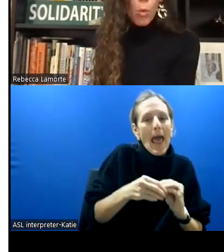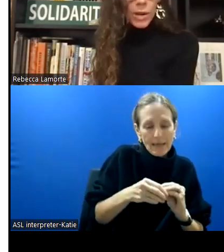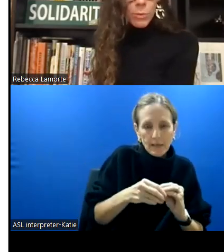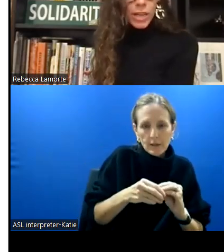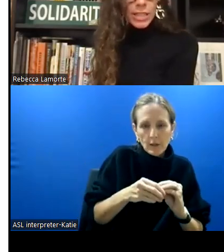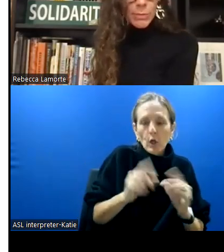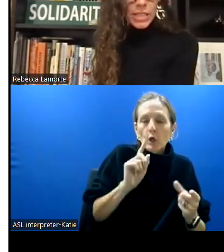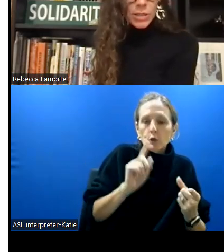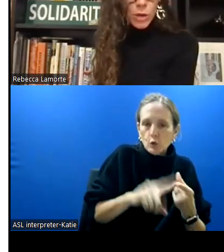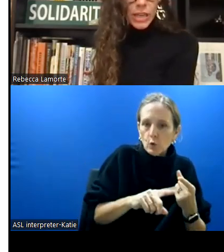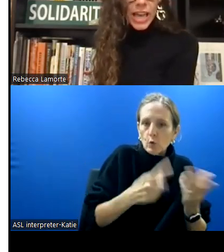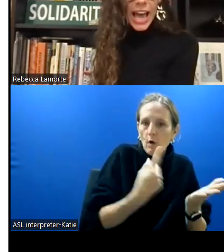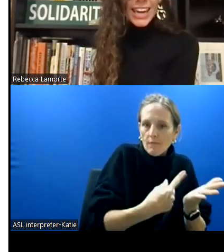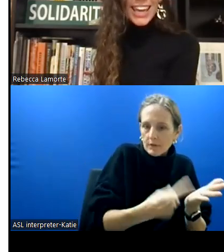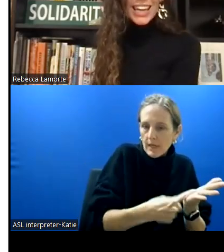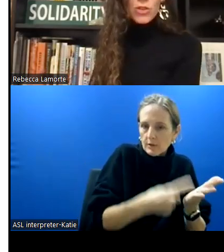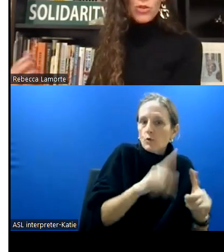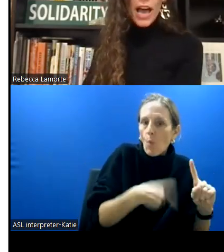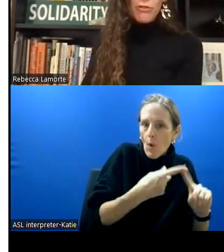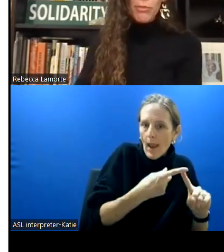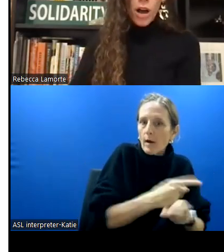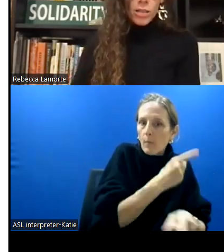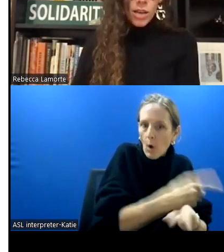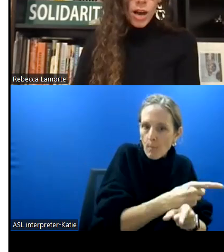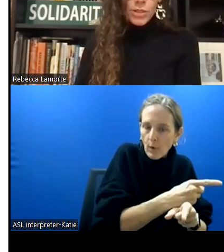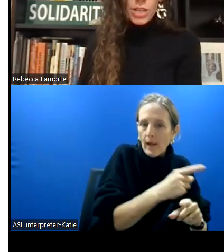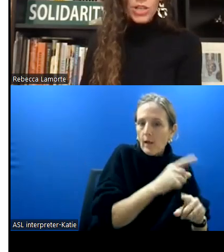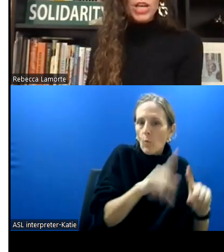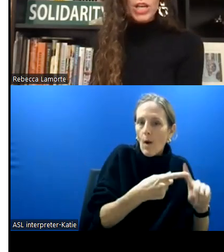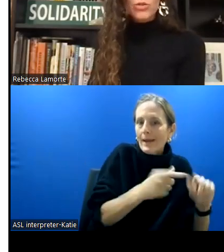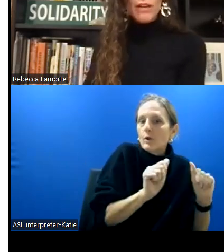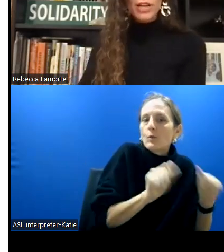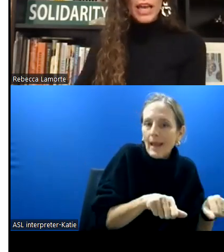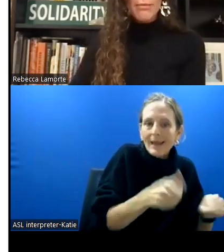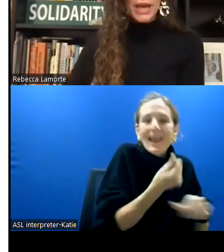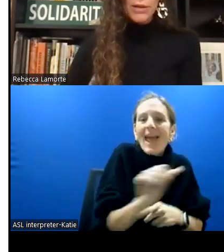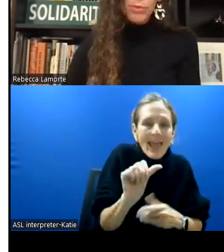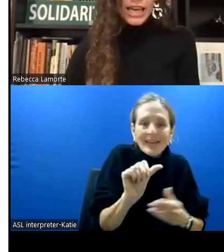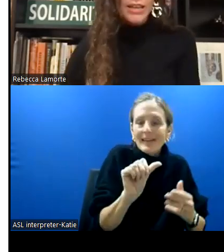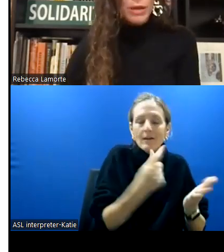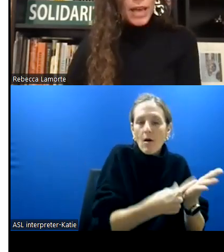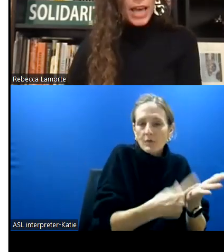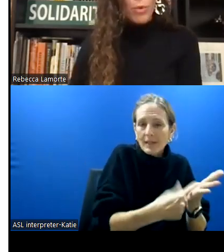when we're in spaces where we can into every policy conversation, into every campaign plan that we make,